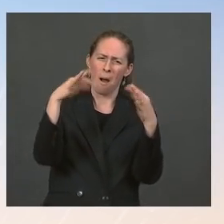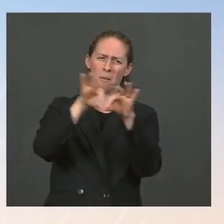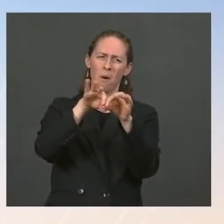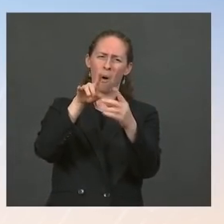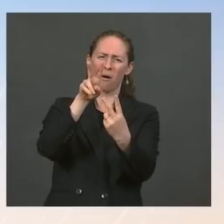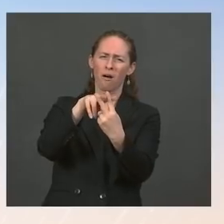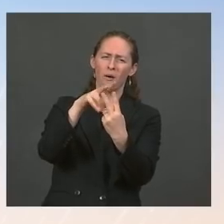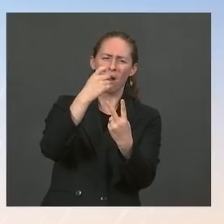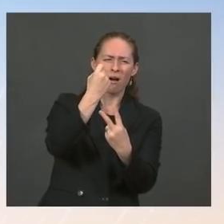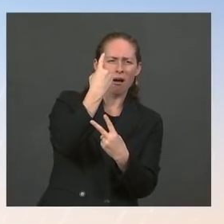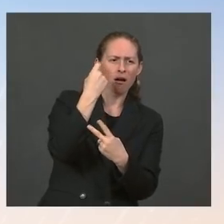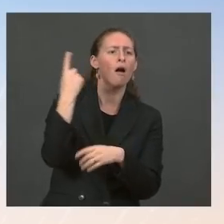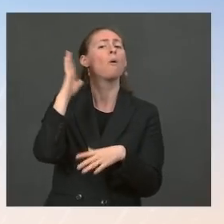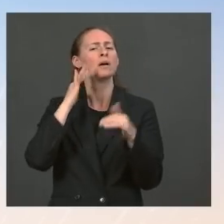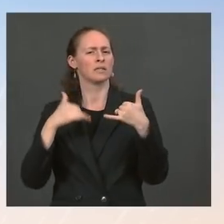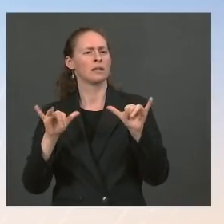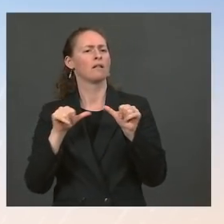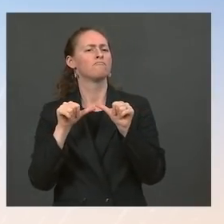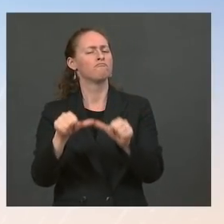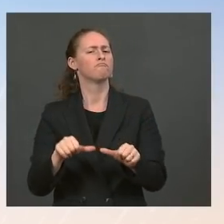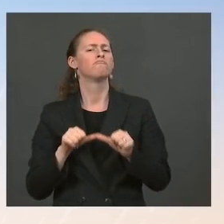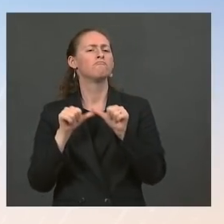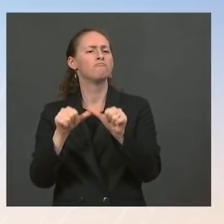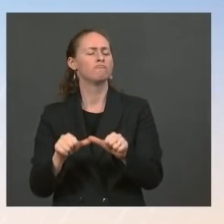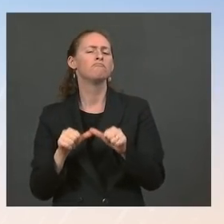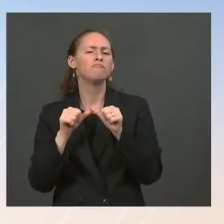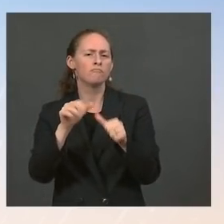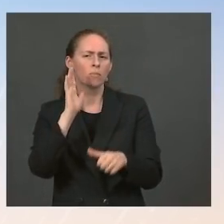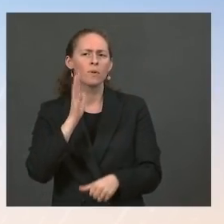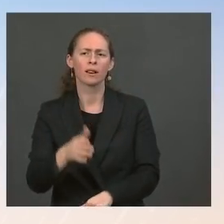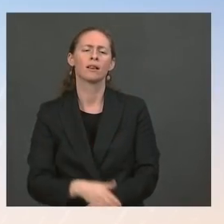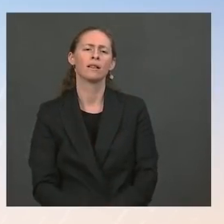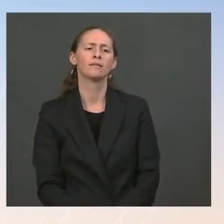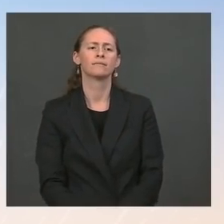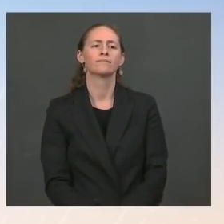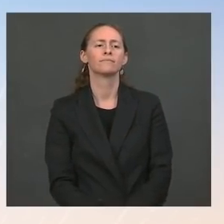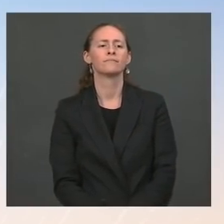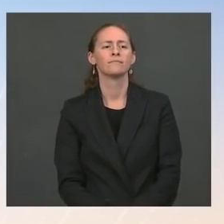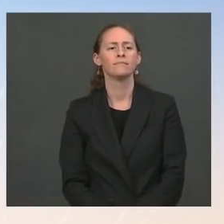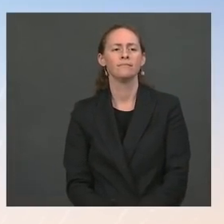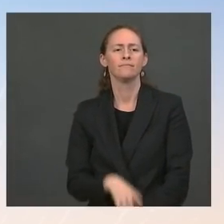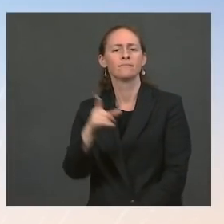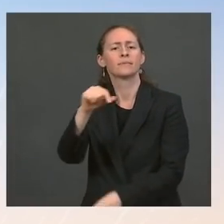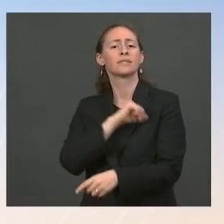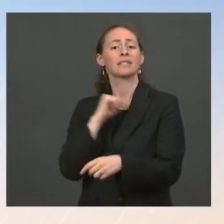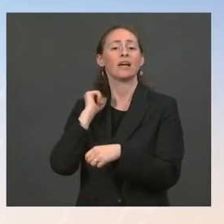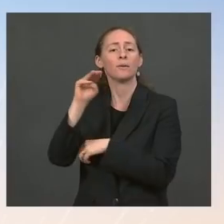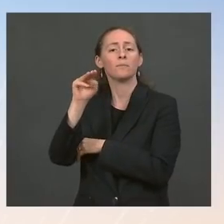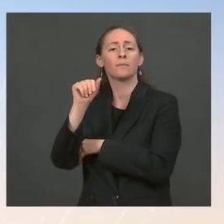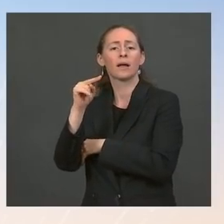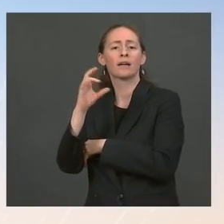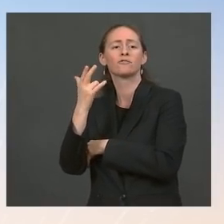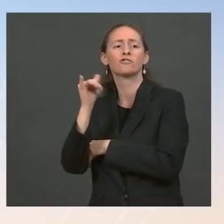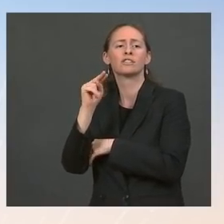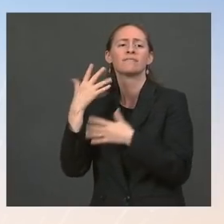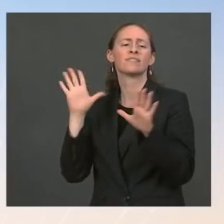The Press: And then, two quick ones on policy. You know, Senator Manchin has been pretty clear about his position or opposition to a clean energy standard for a while now, publicly.